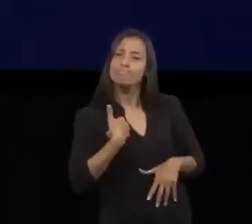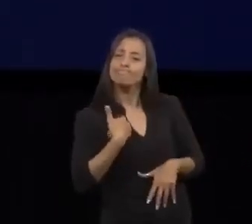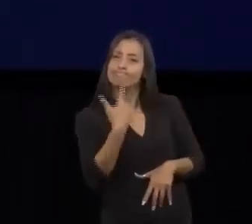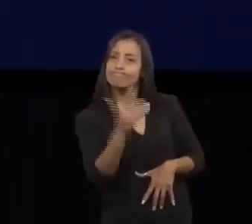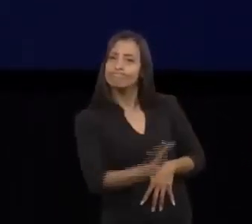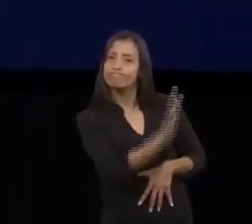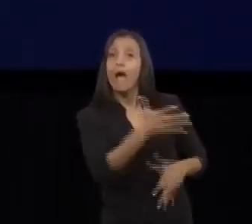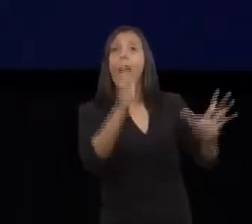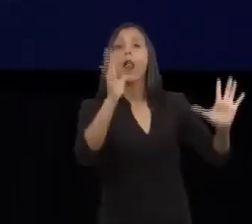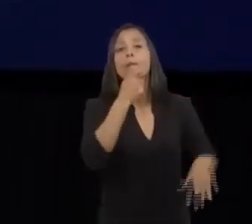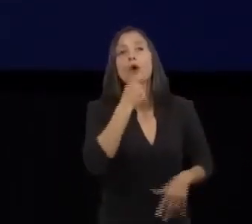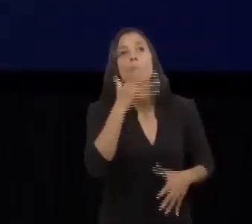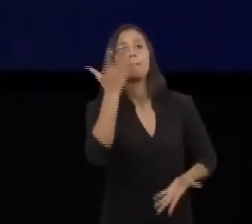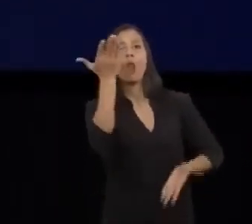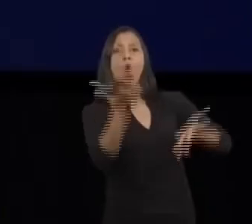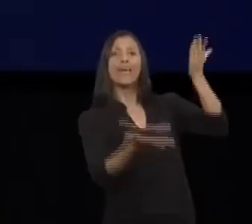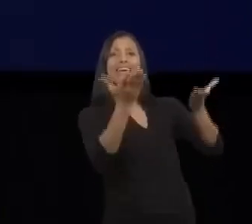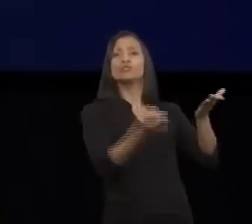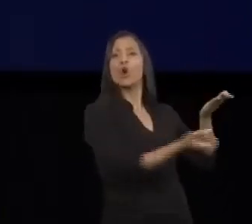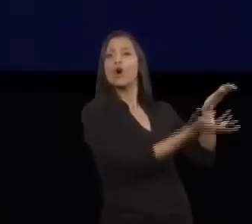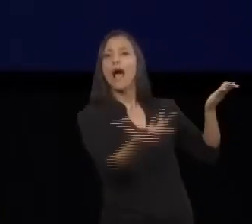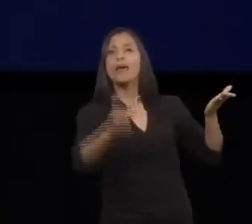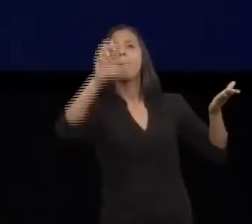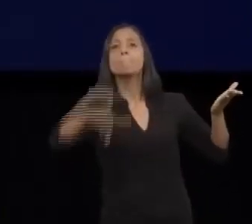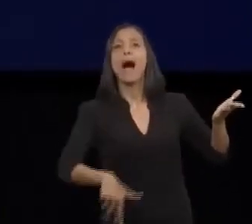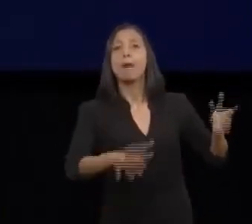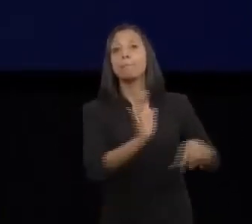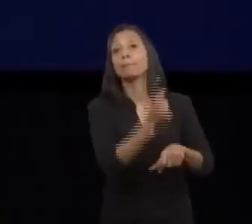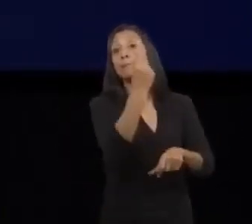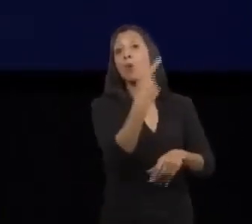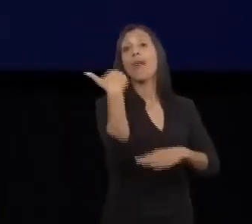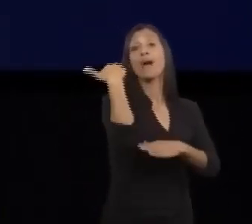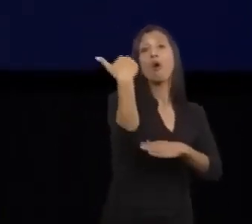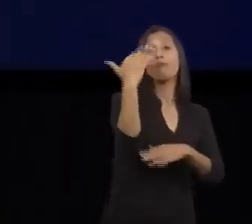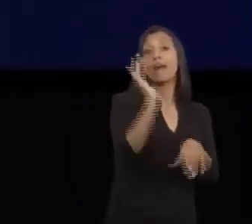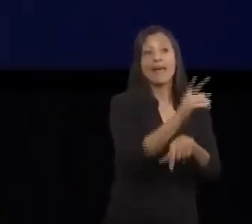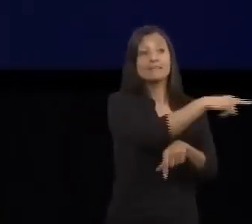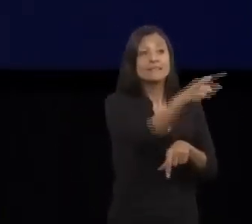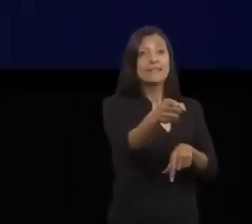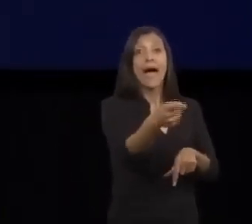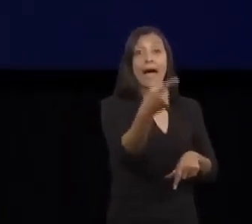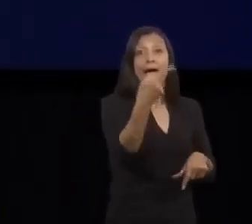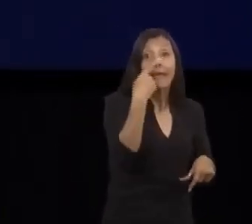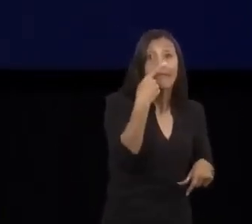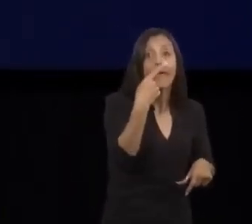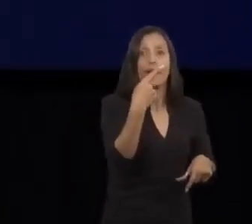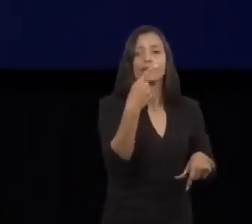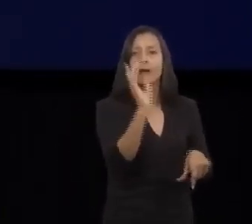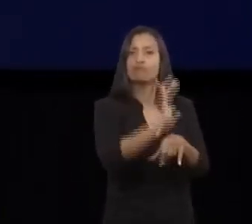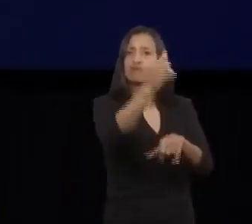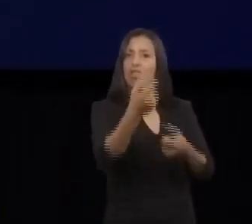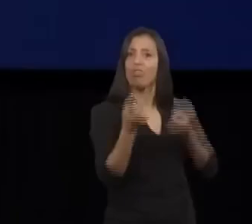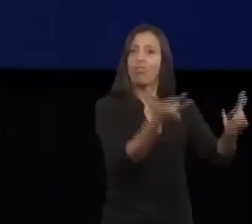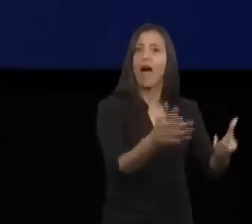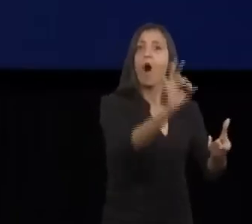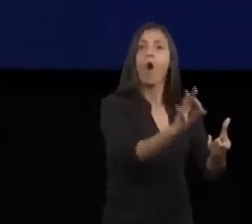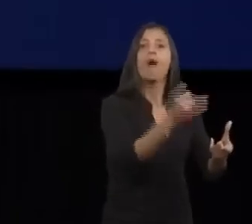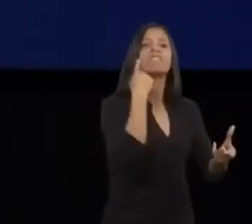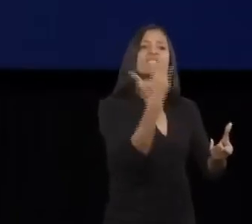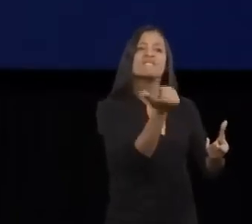that represents a conference would not be, let's say, basically viable.